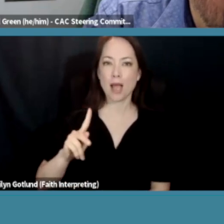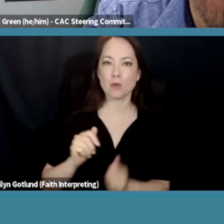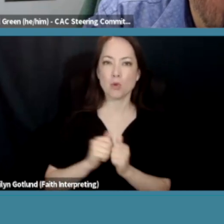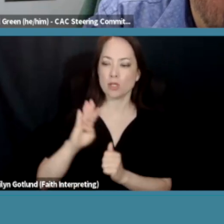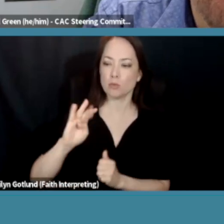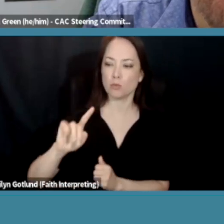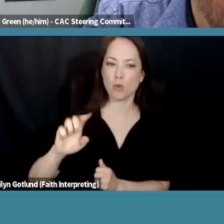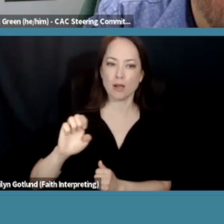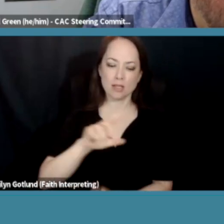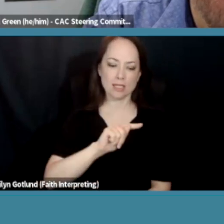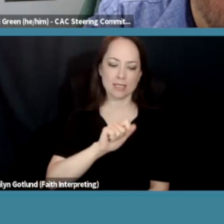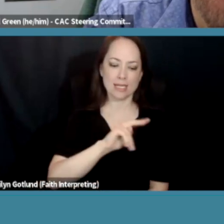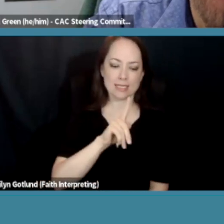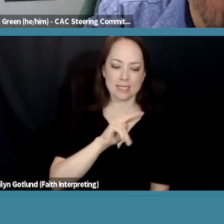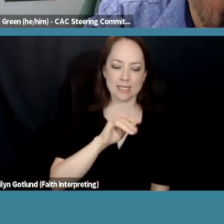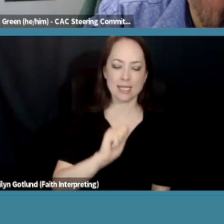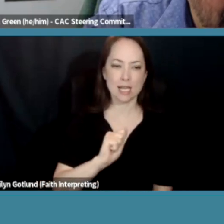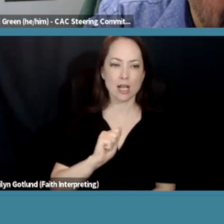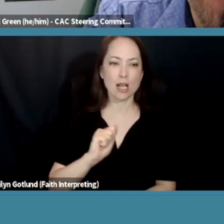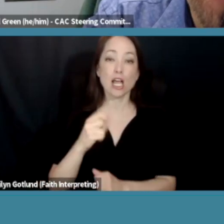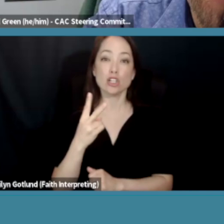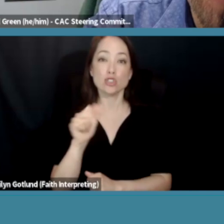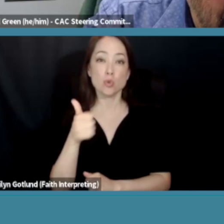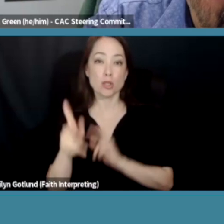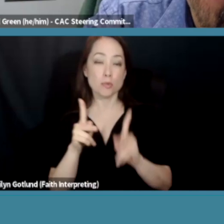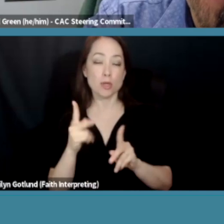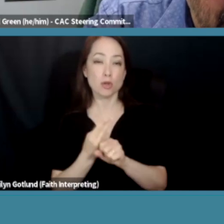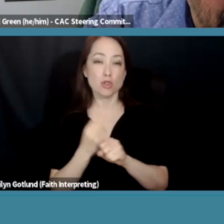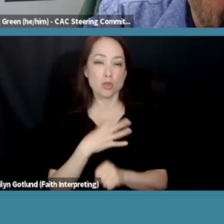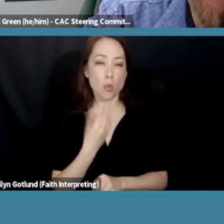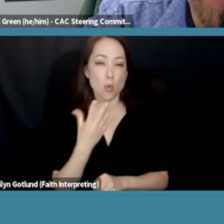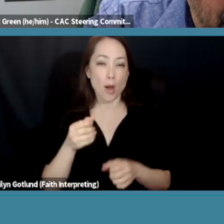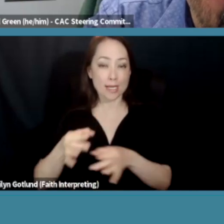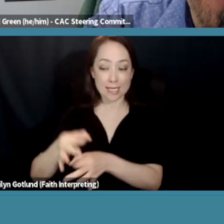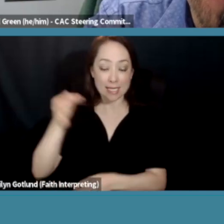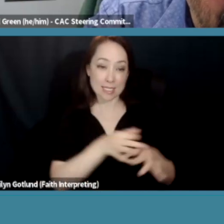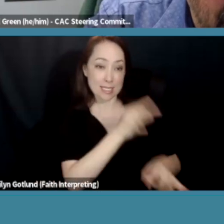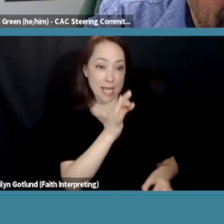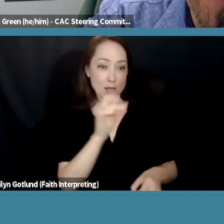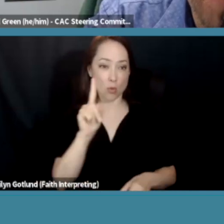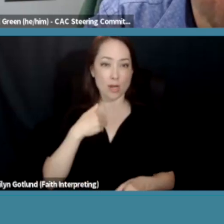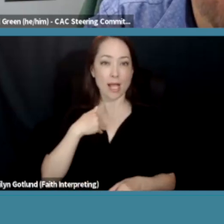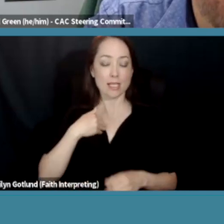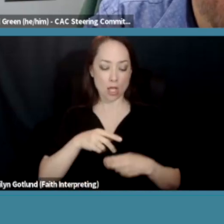with two folks who are also using white canes. One is wearing the logo of the Lions Club.